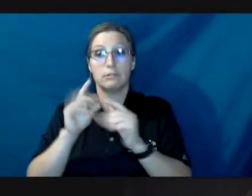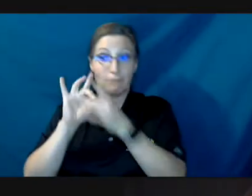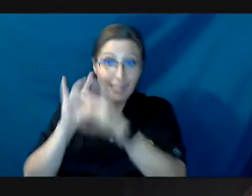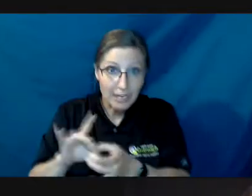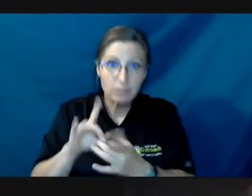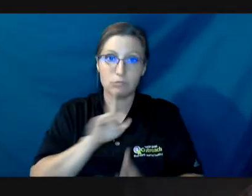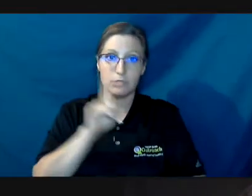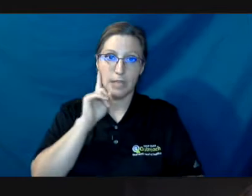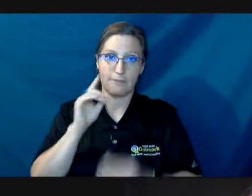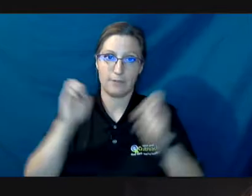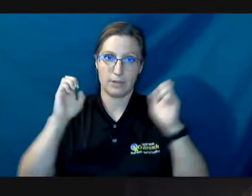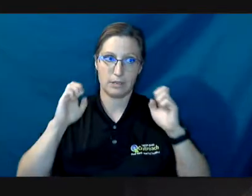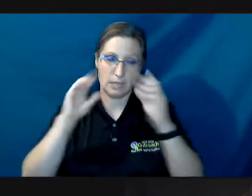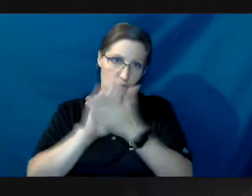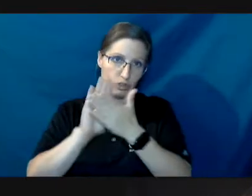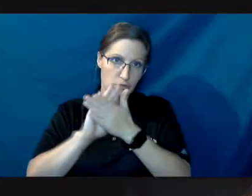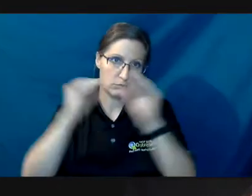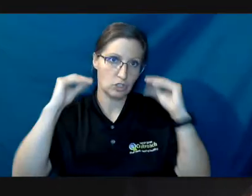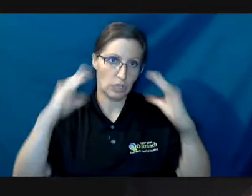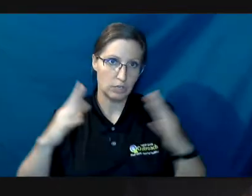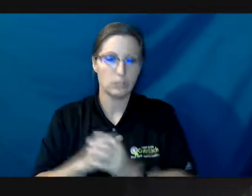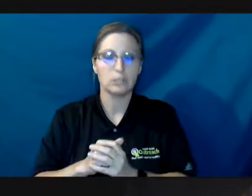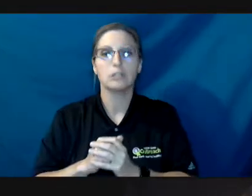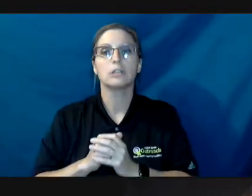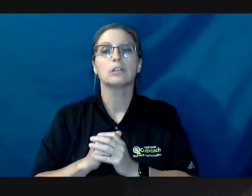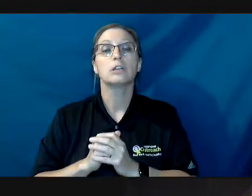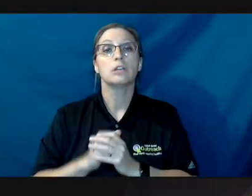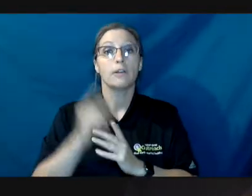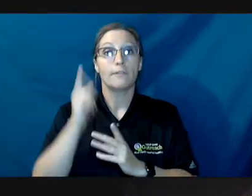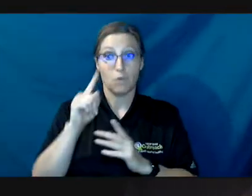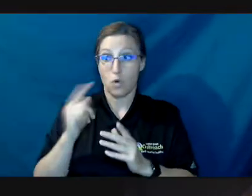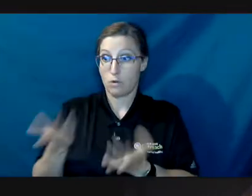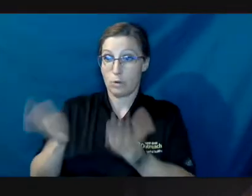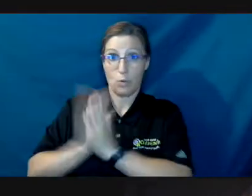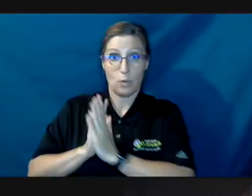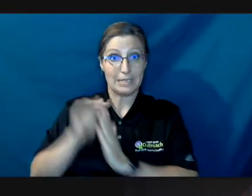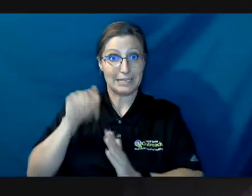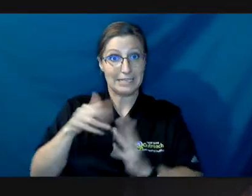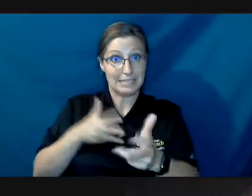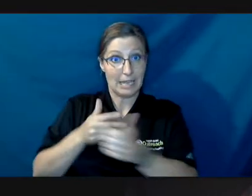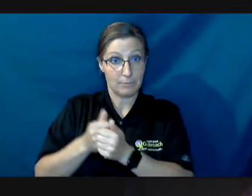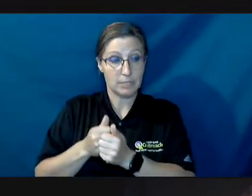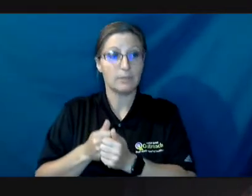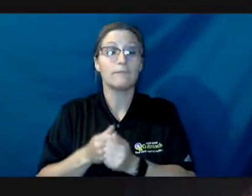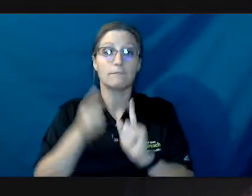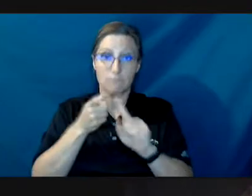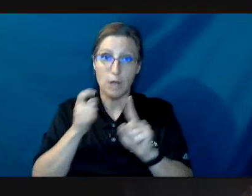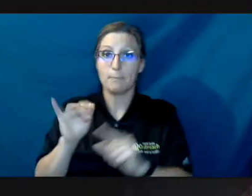The request to update these documents came as a request from the